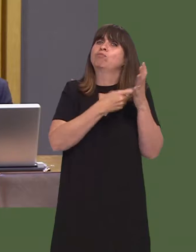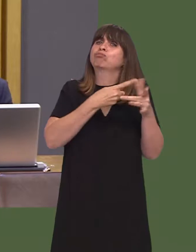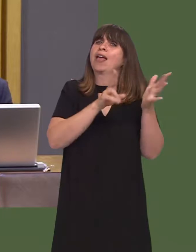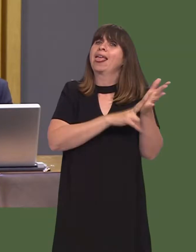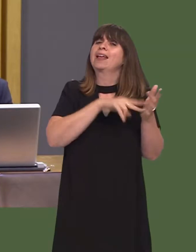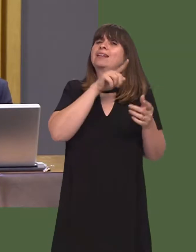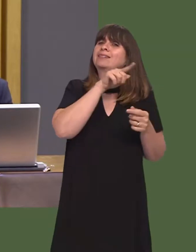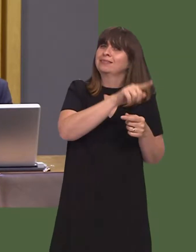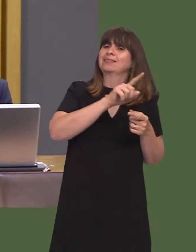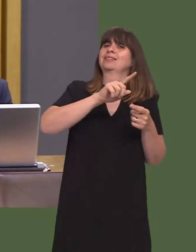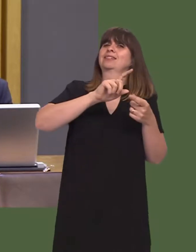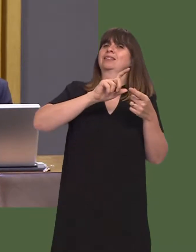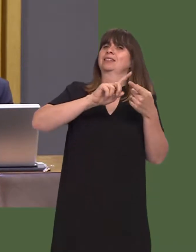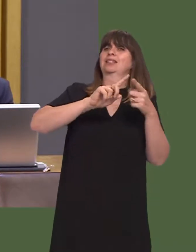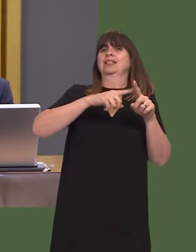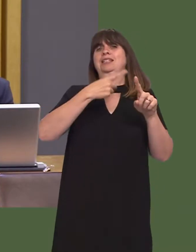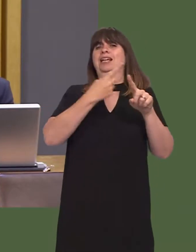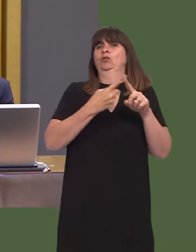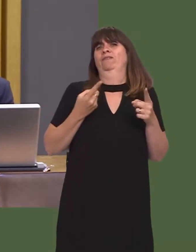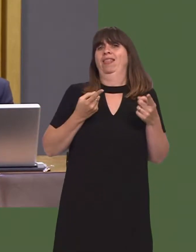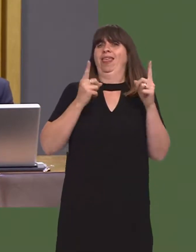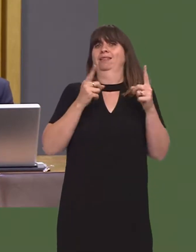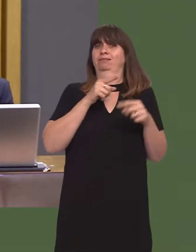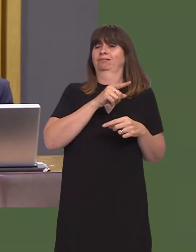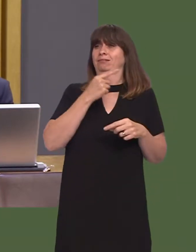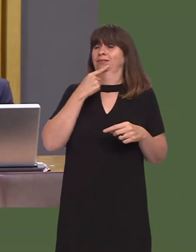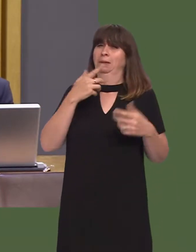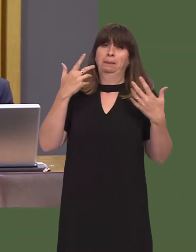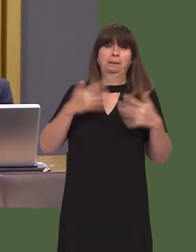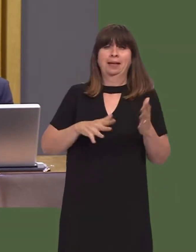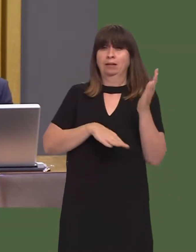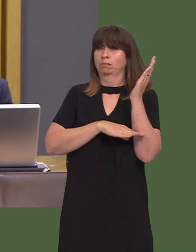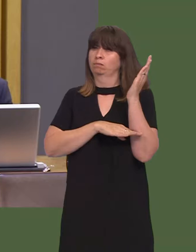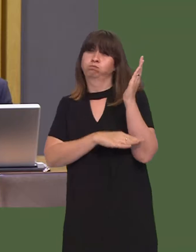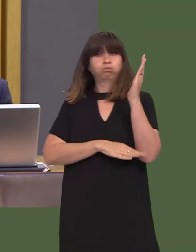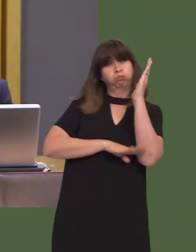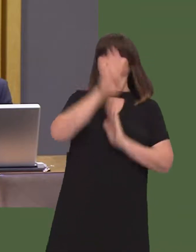the executive head of the school, have been that theyíve flown out of special measures.